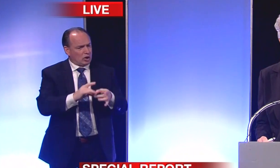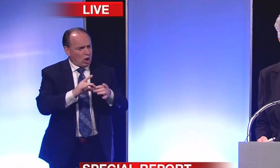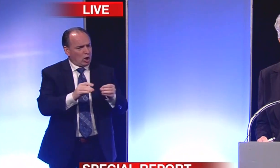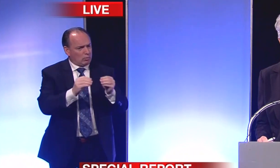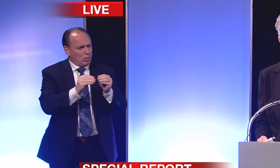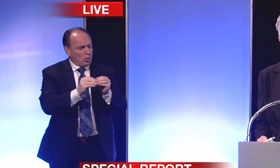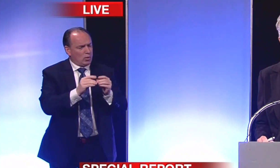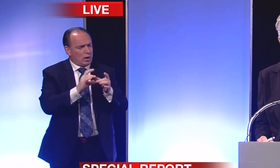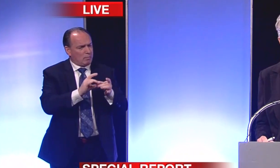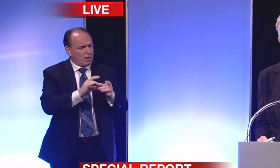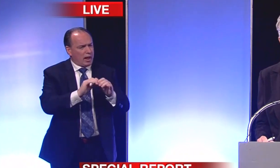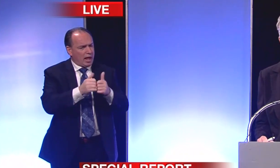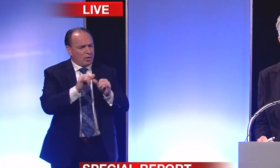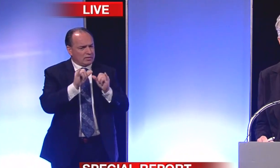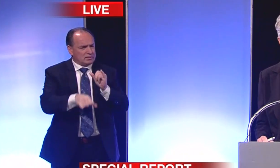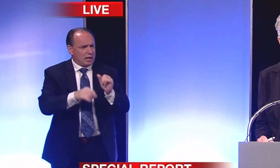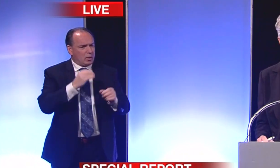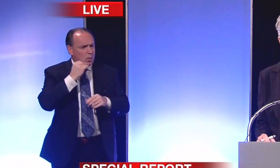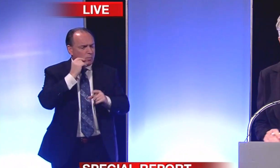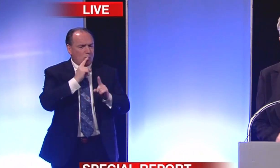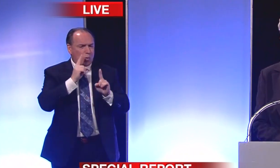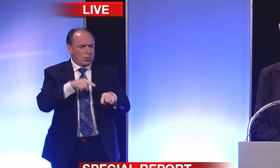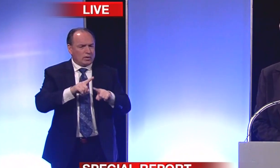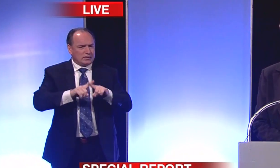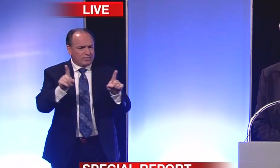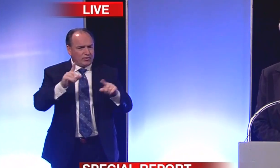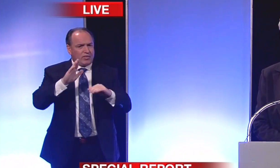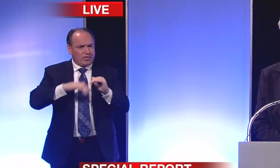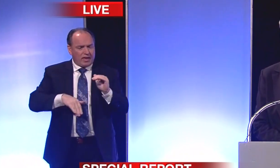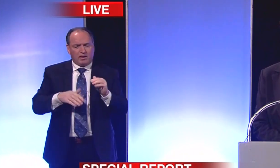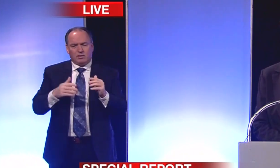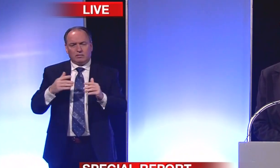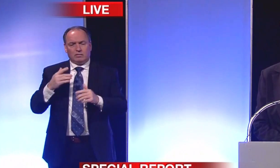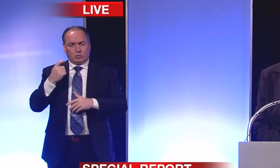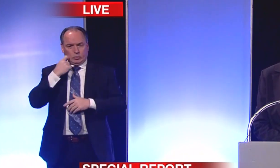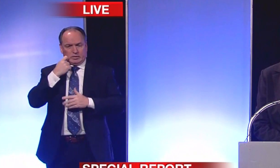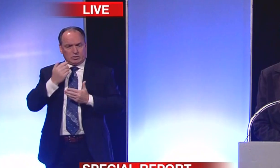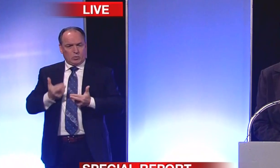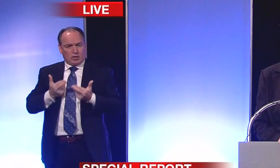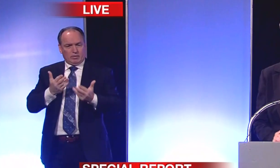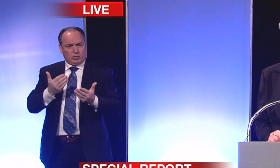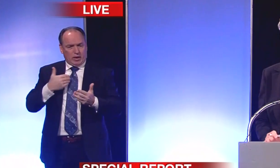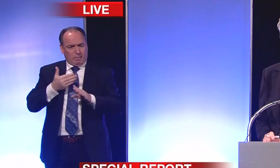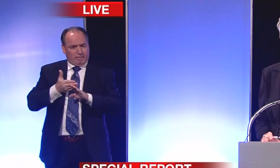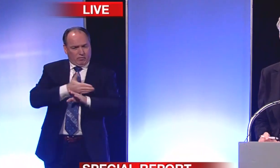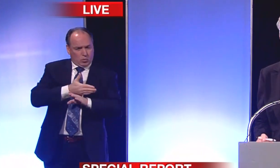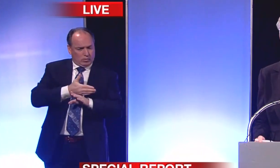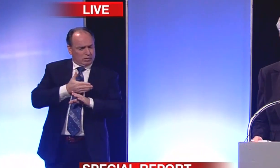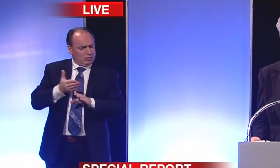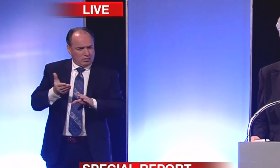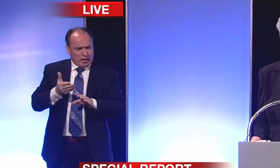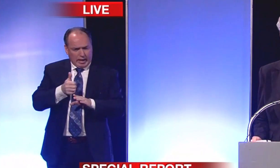YOU ARE SAYING. IF YOU COULD, TALK A LITTLE BIT